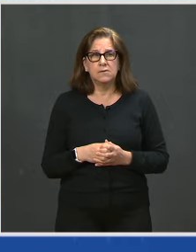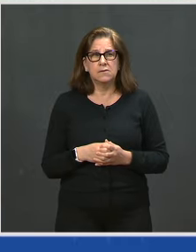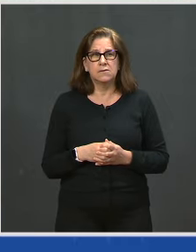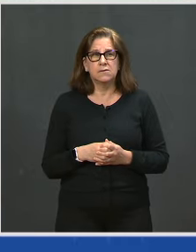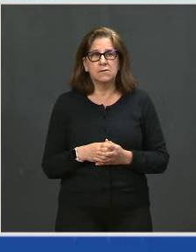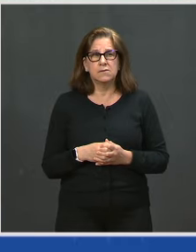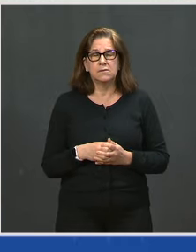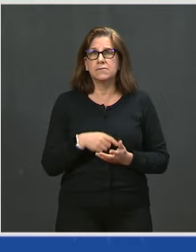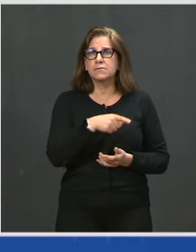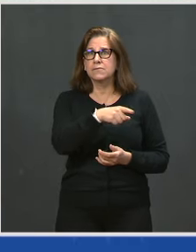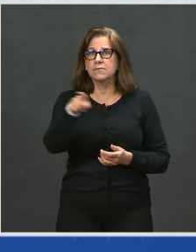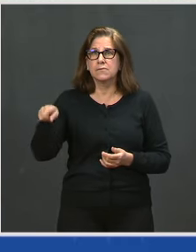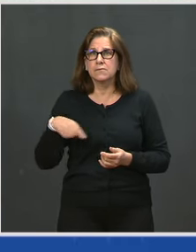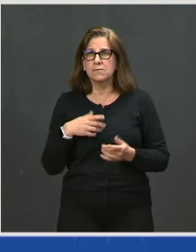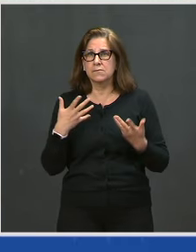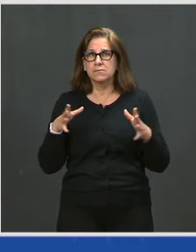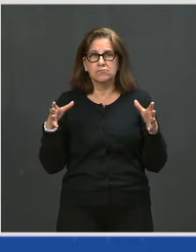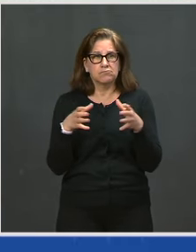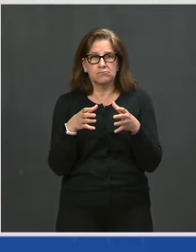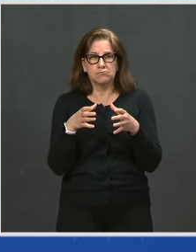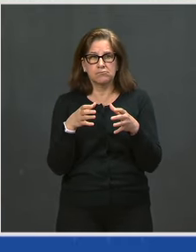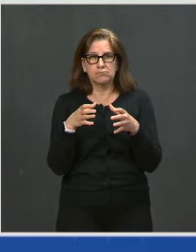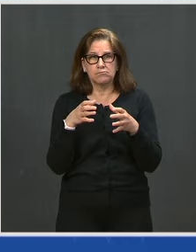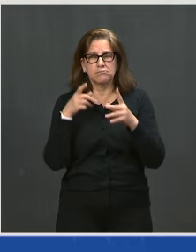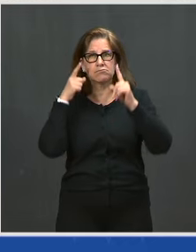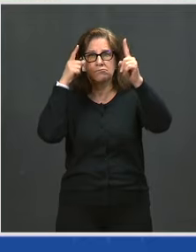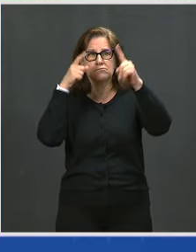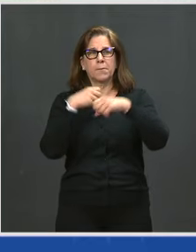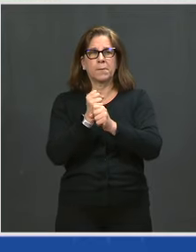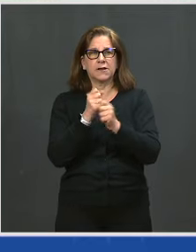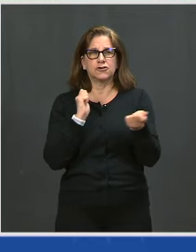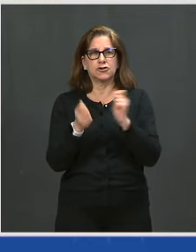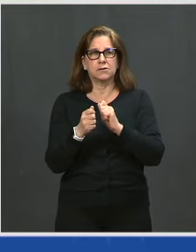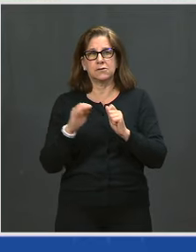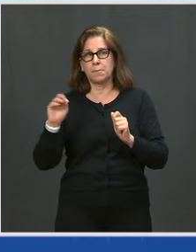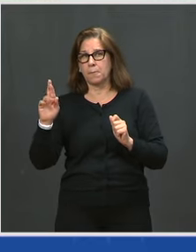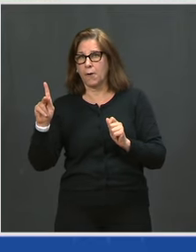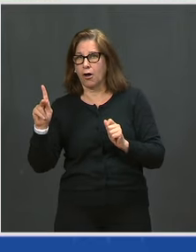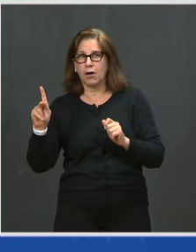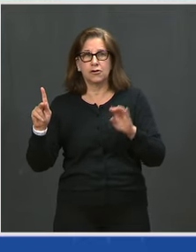But Mark and Jackie, whose son Daniel was a first grader at Sandy Hook Elementary School.